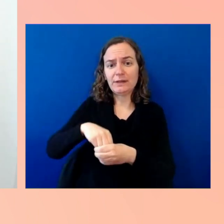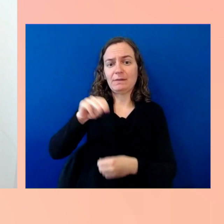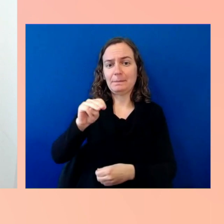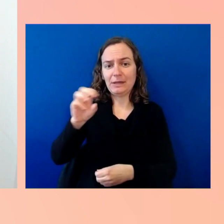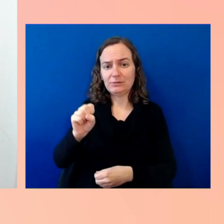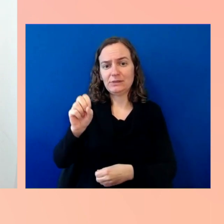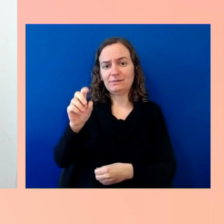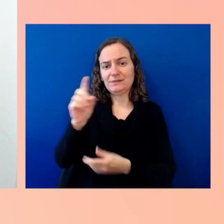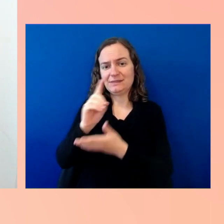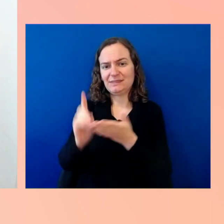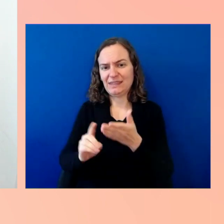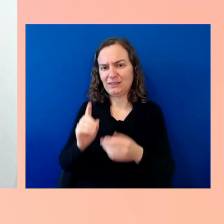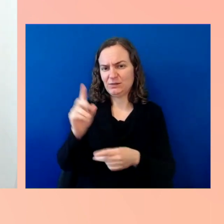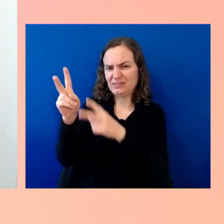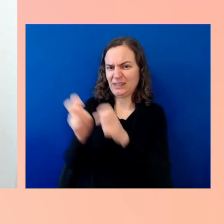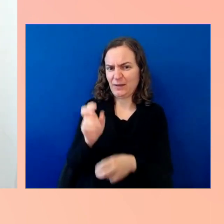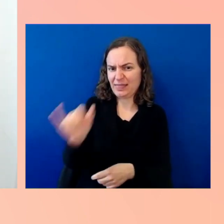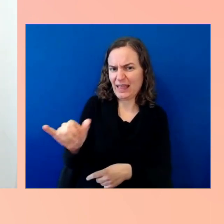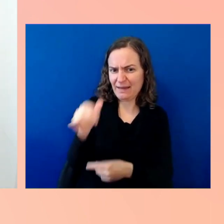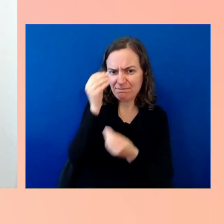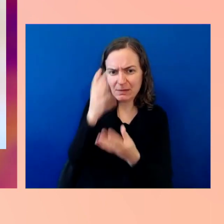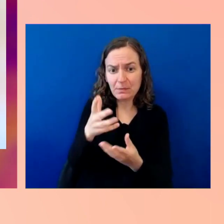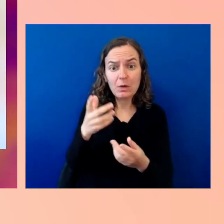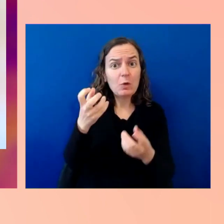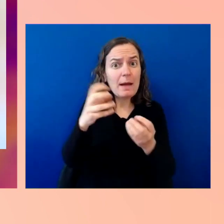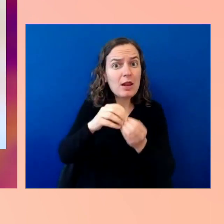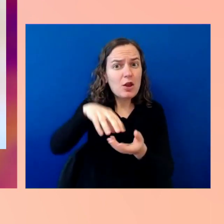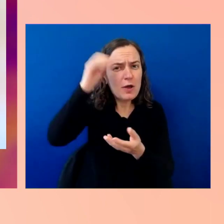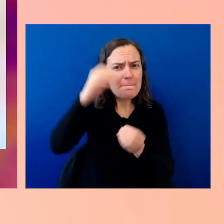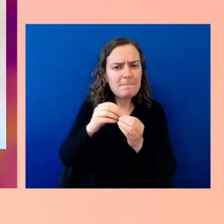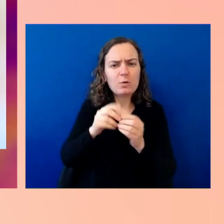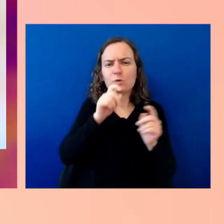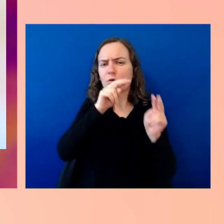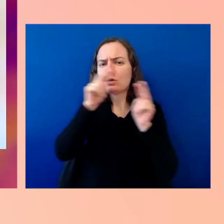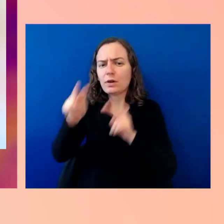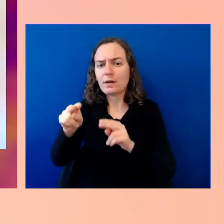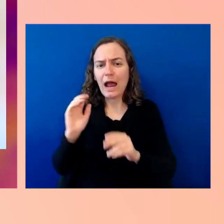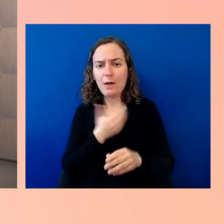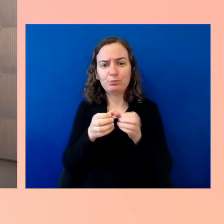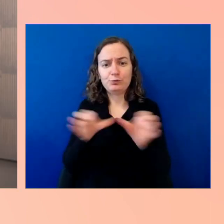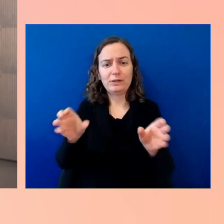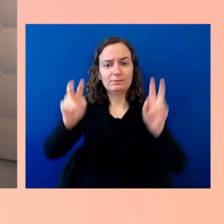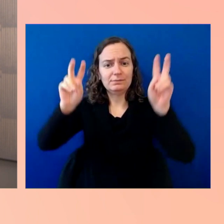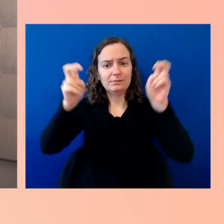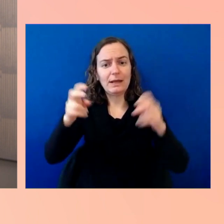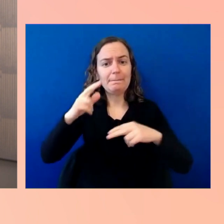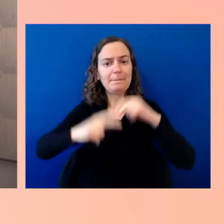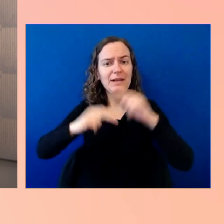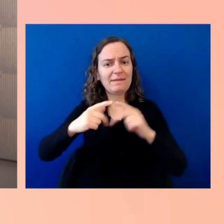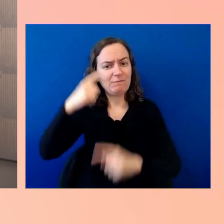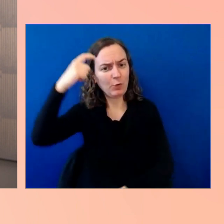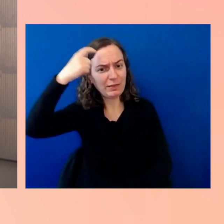the breakout session, Building for the Brain. Thank you, Christina and Margaret. Thank you to all of you who have